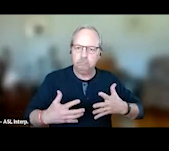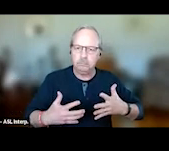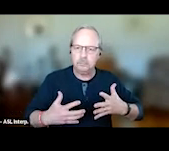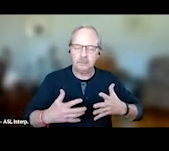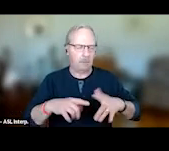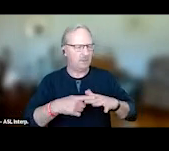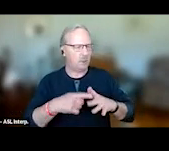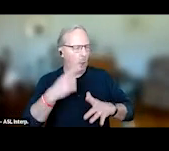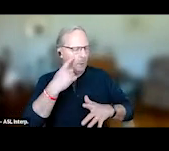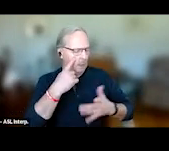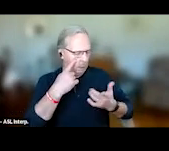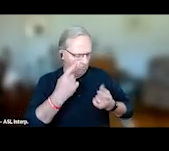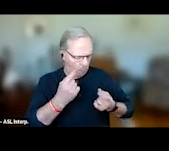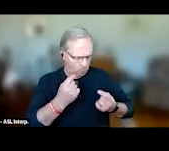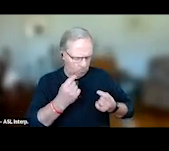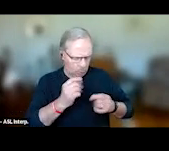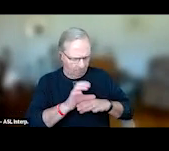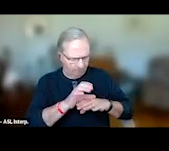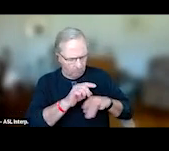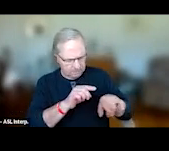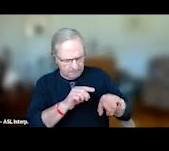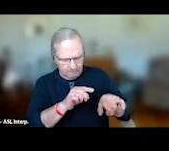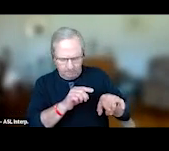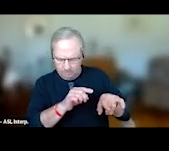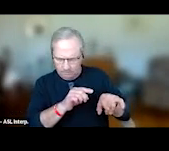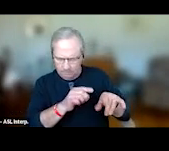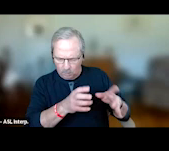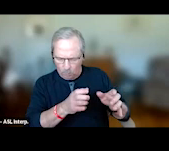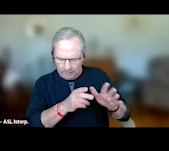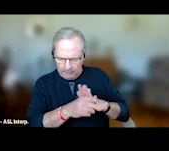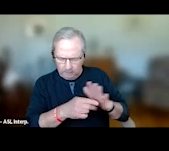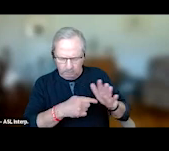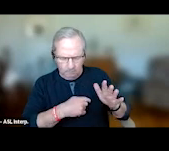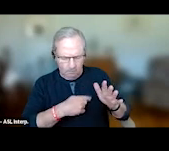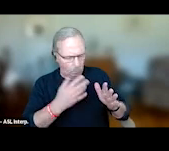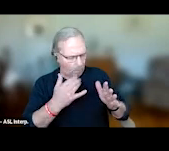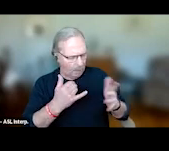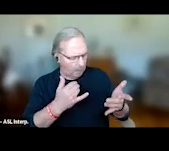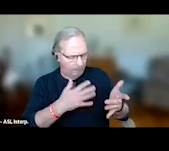what did I do to make someone else so upset with me that they would wanna take my life and my family's lives?